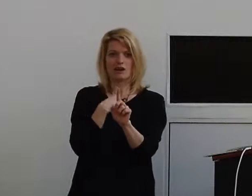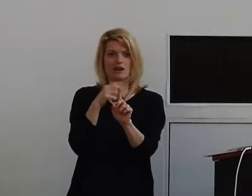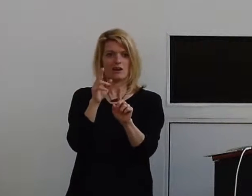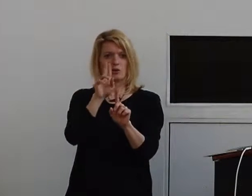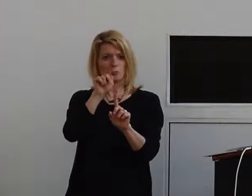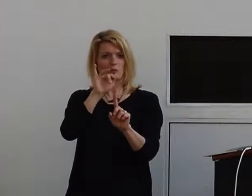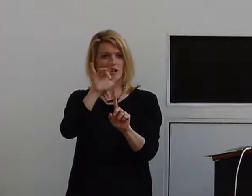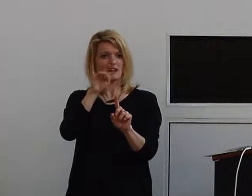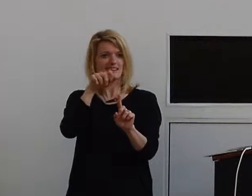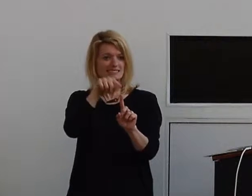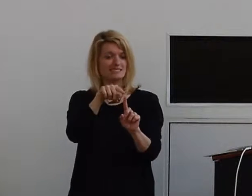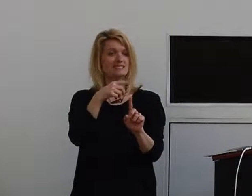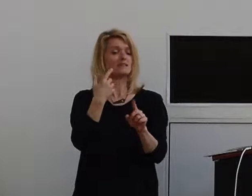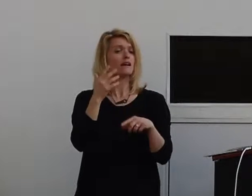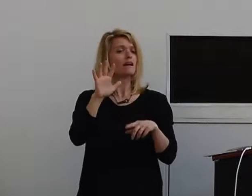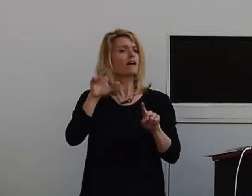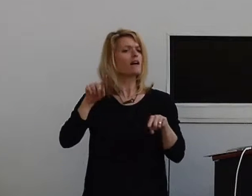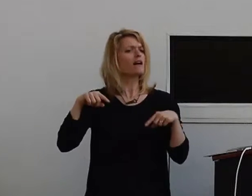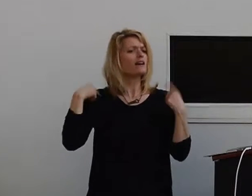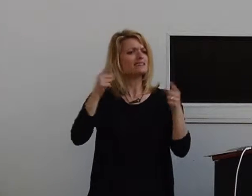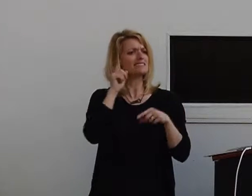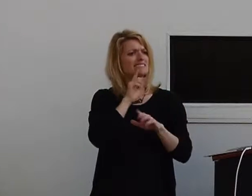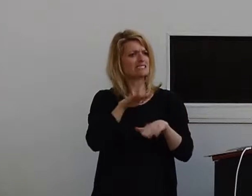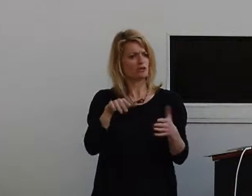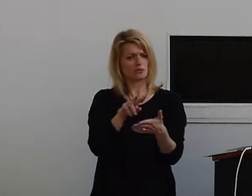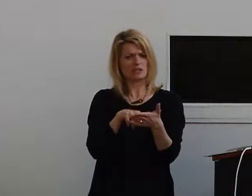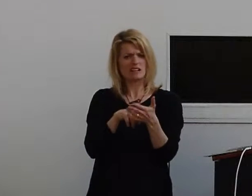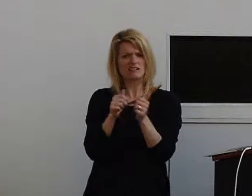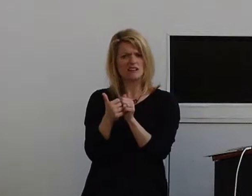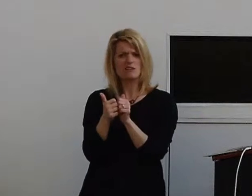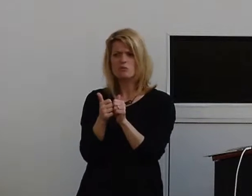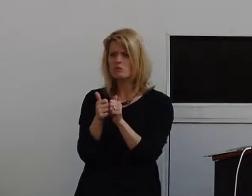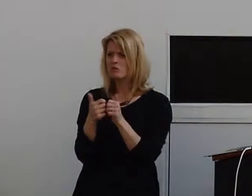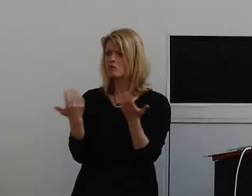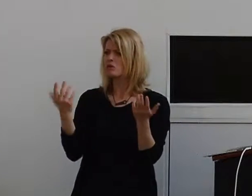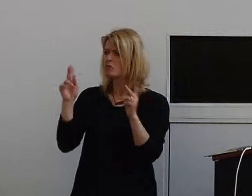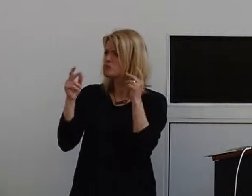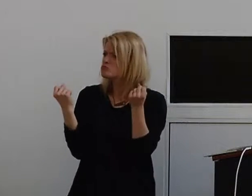We look at how deaf children learn to read. Now historically, parents and teachers have signed